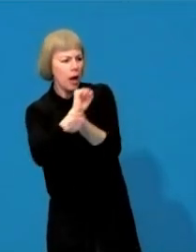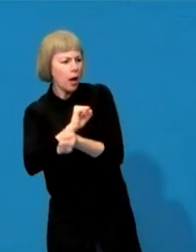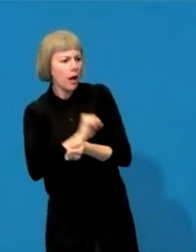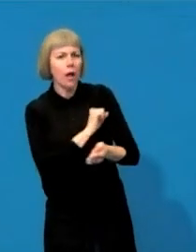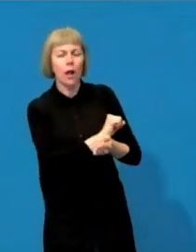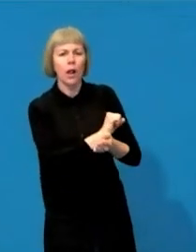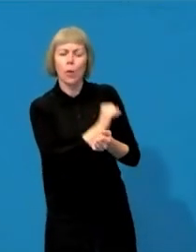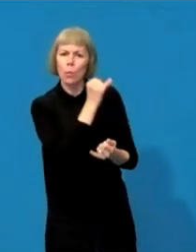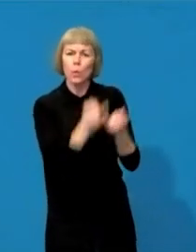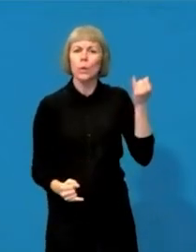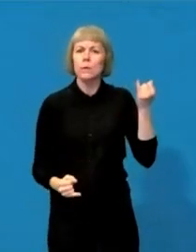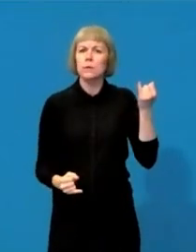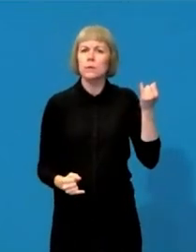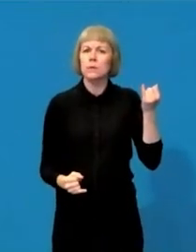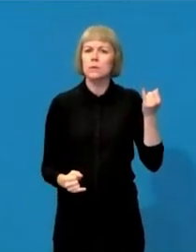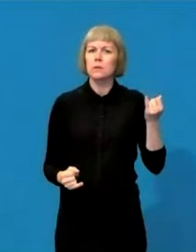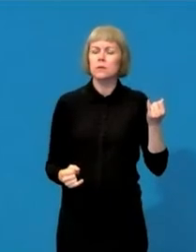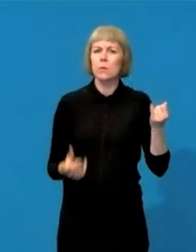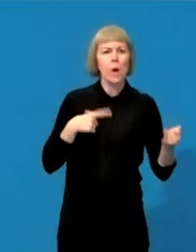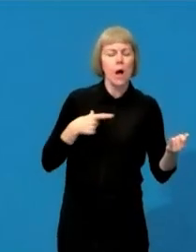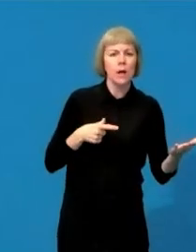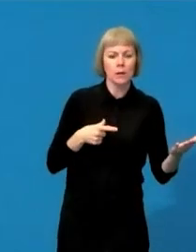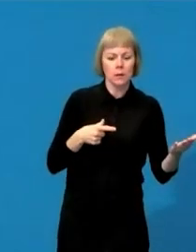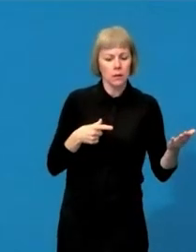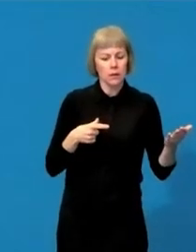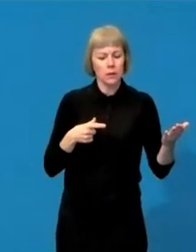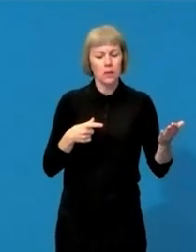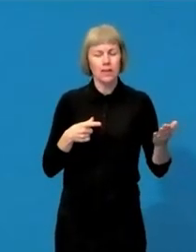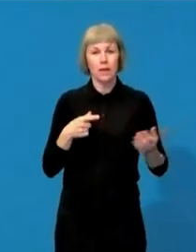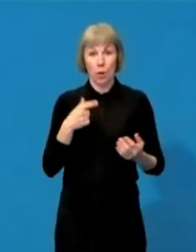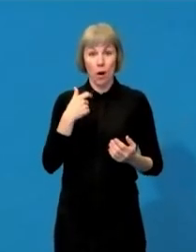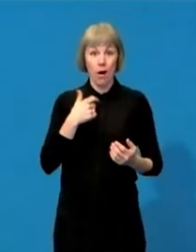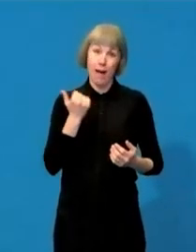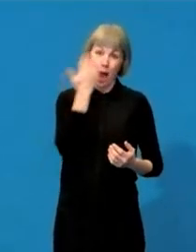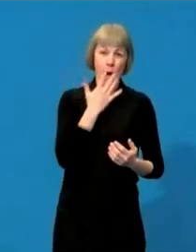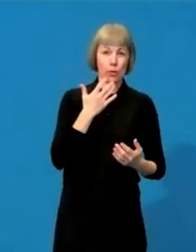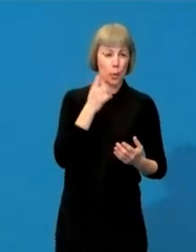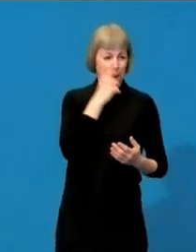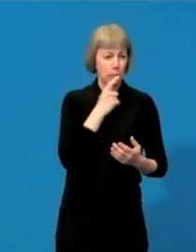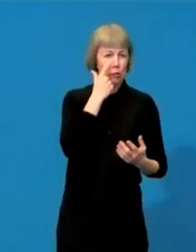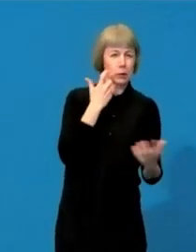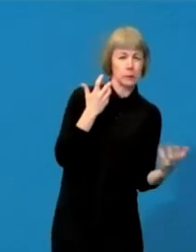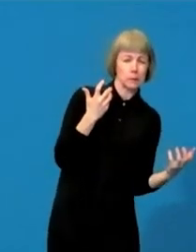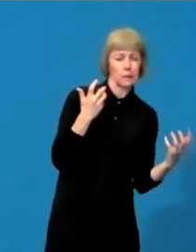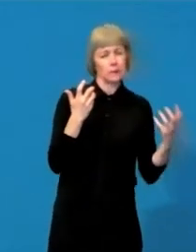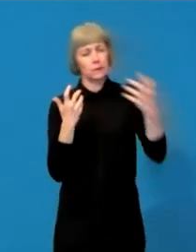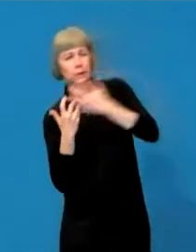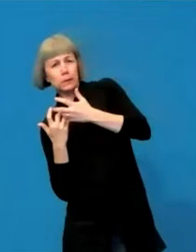the world because we got a - to look after our - you know, we got to live with the western cultures and ways, rules and then our rules, you know.